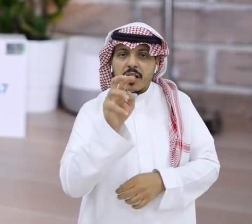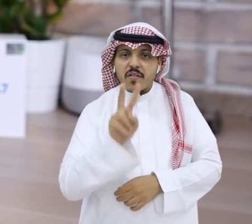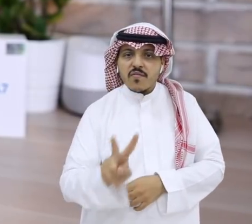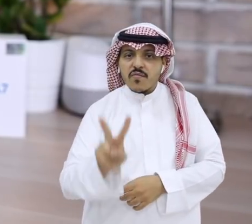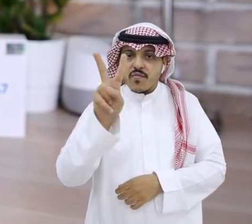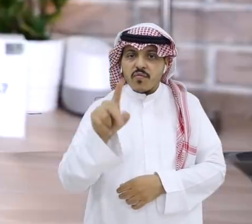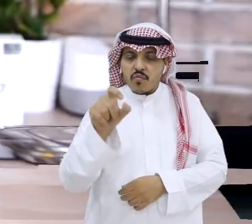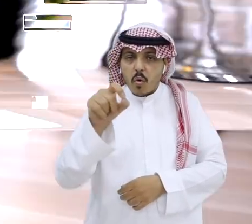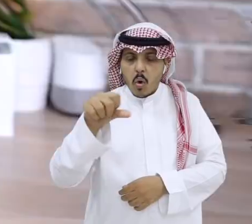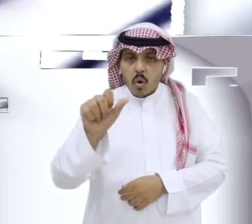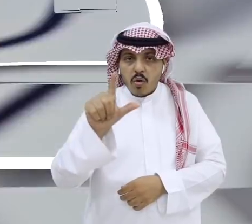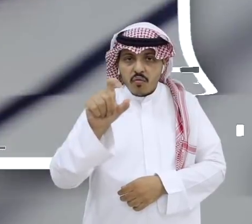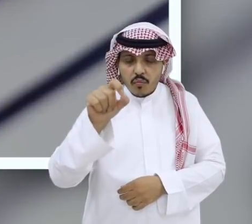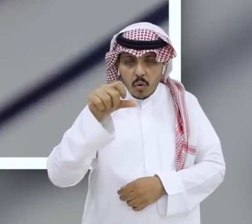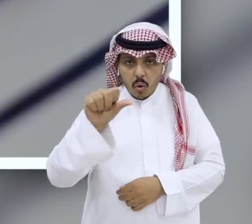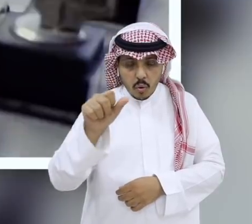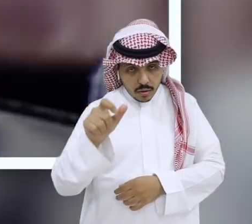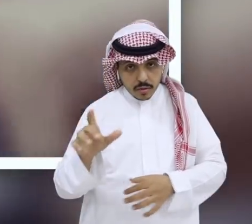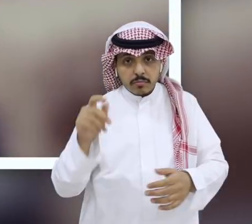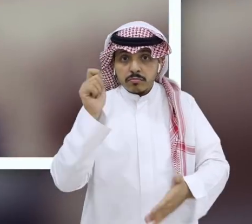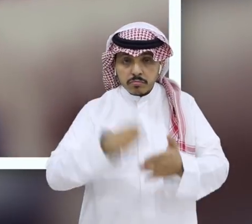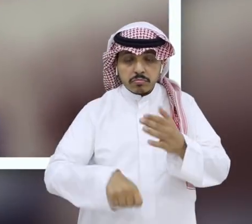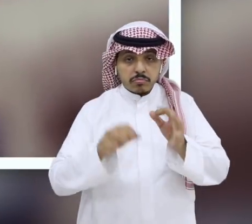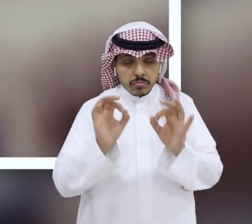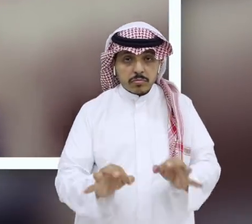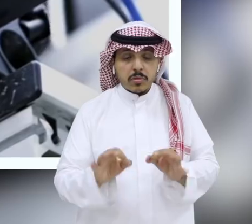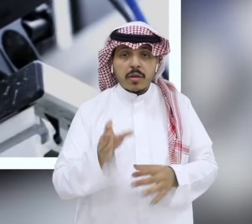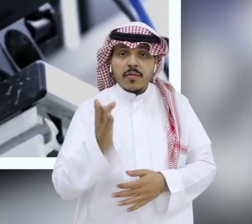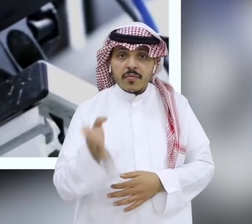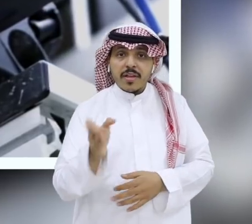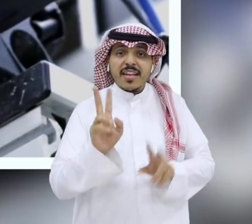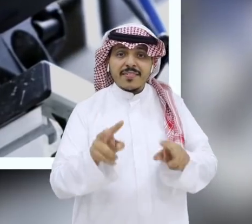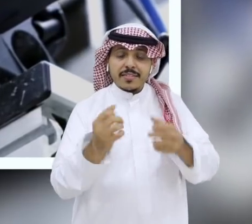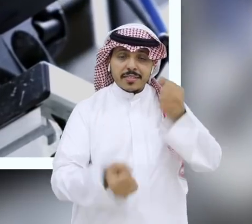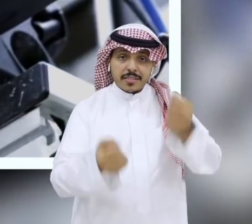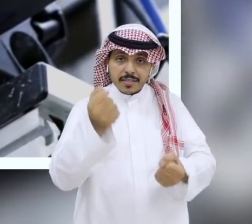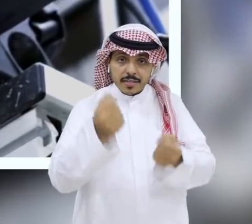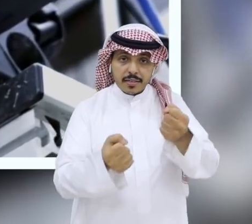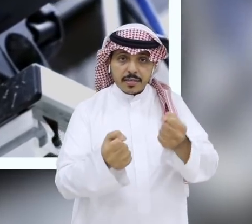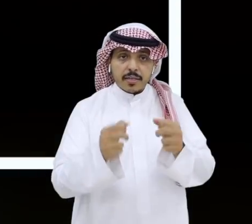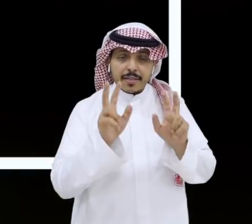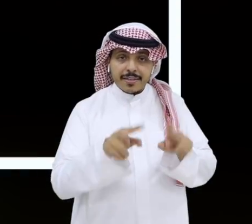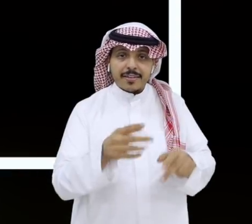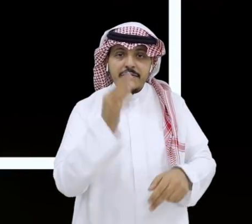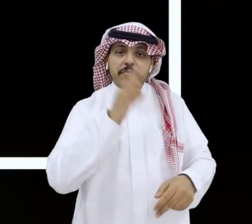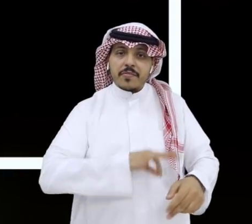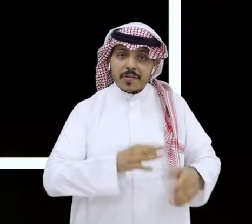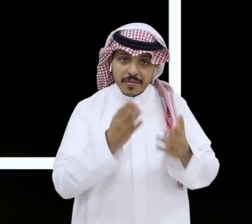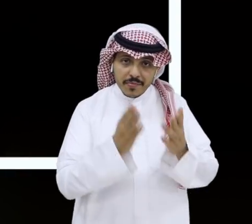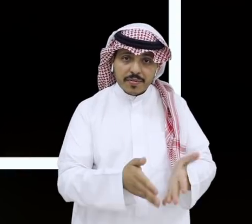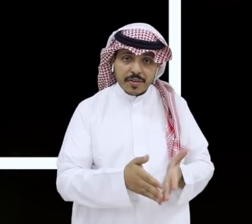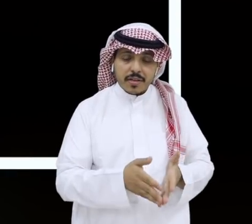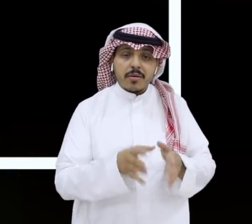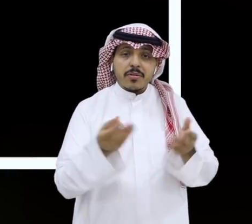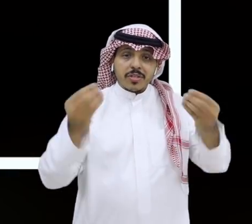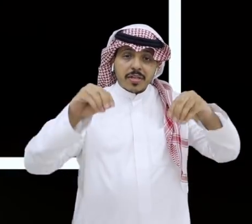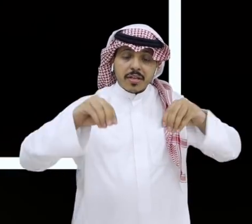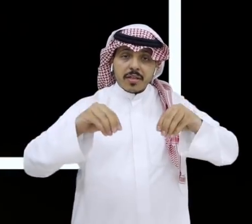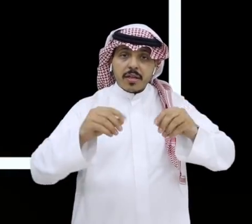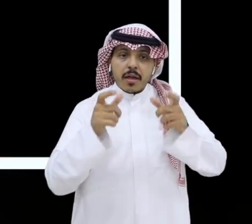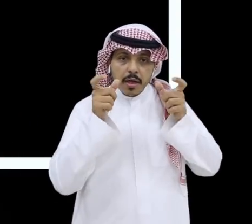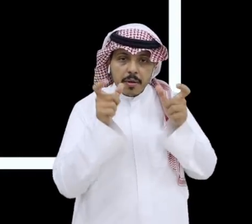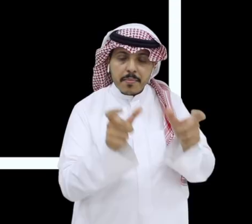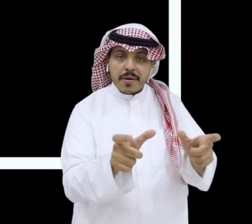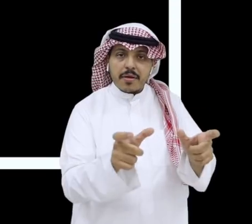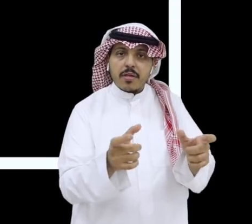The tests showed great efficiency proving that carbon fiber will be a positive thing with high safety standards.